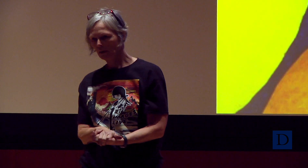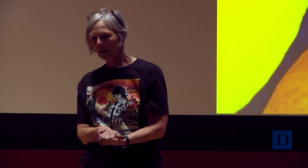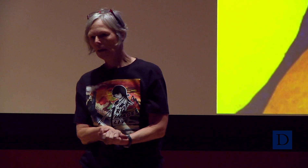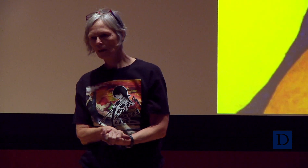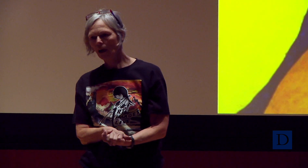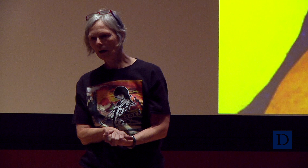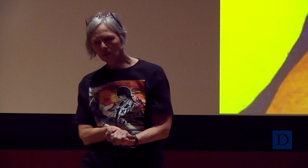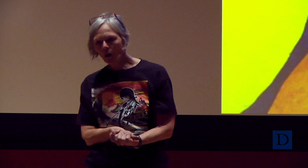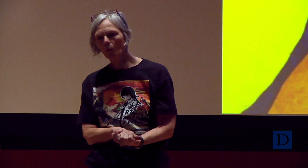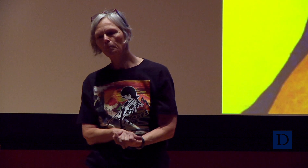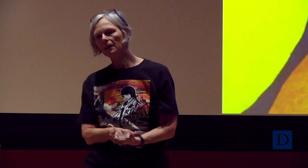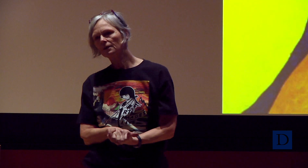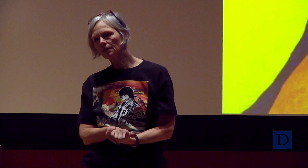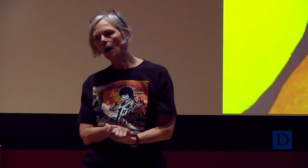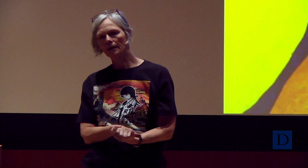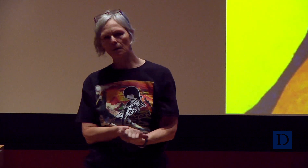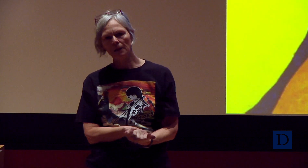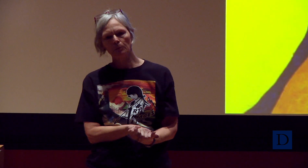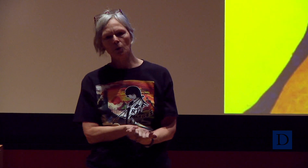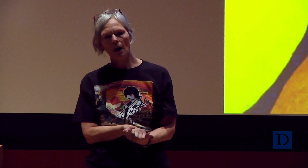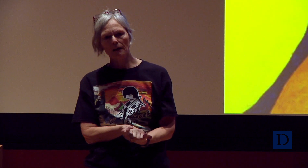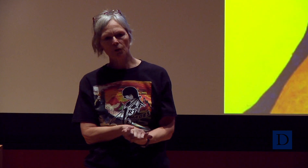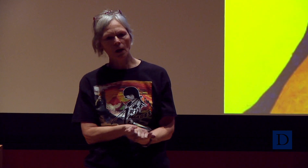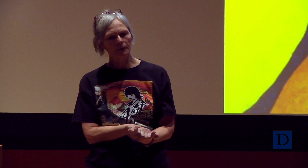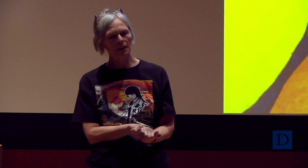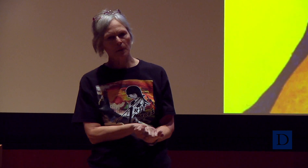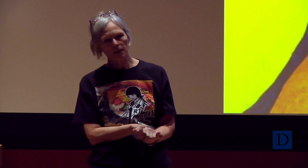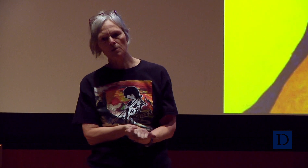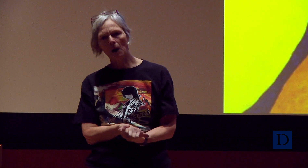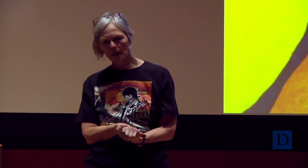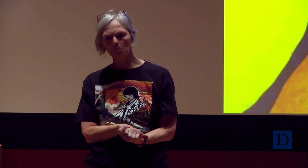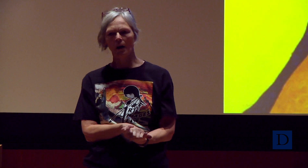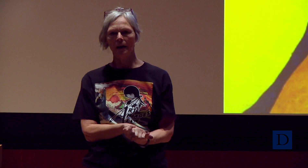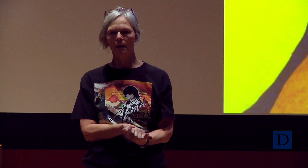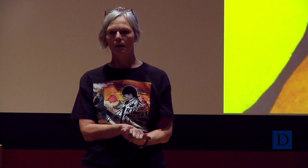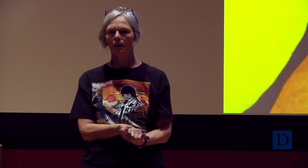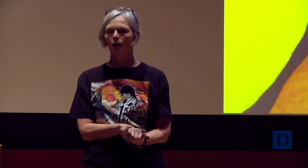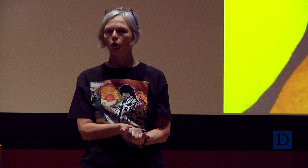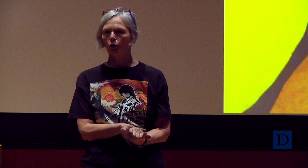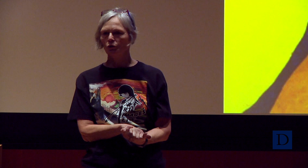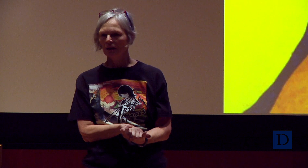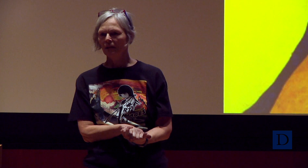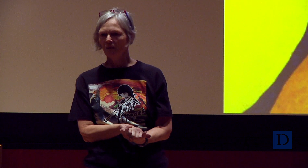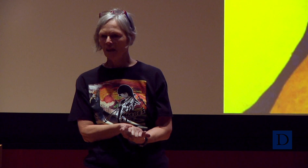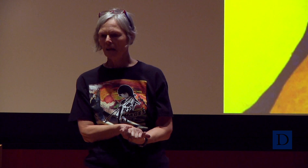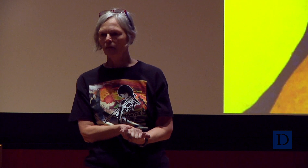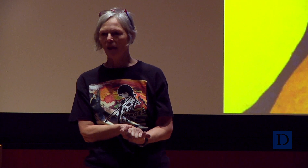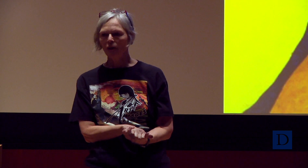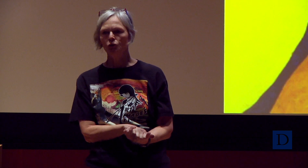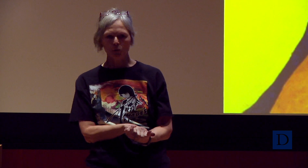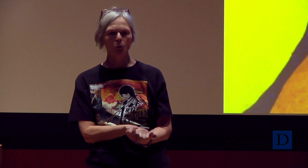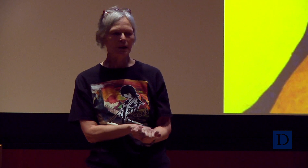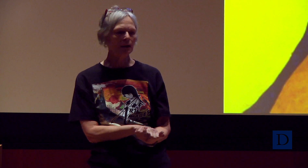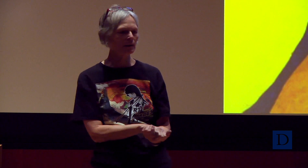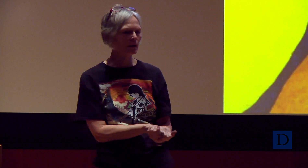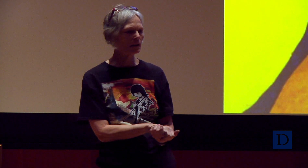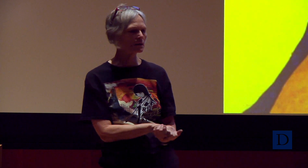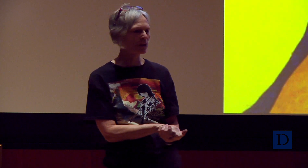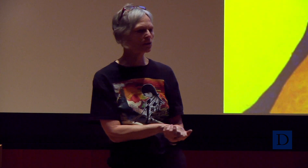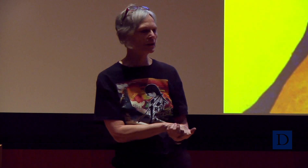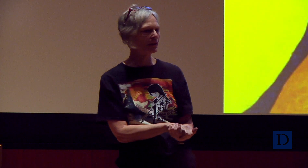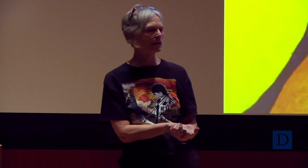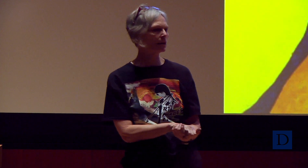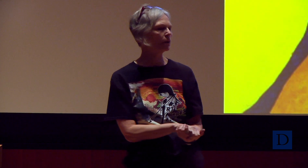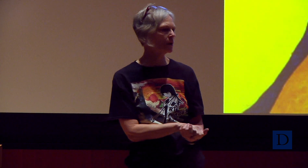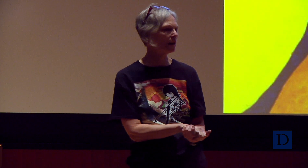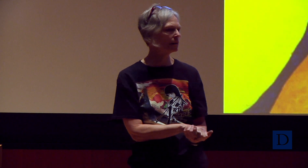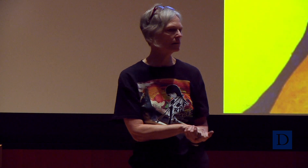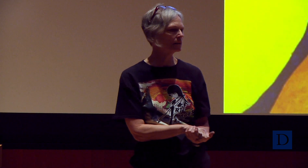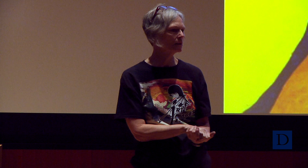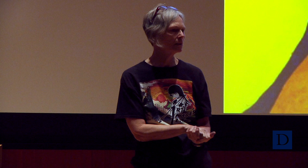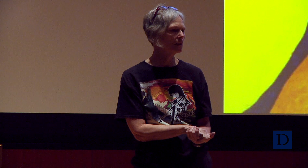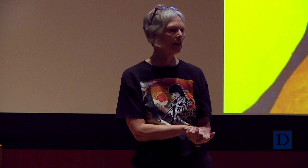And I know because a lot of the people I’ve loved and been inspired by didn’t think they could do anything, especially anything creative.